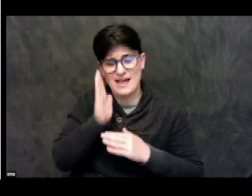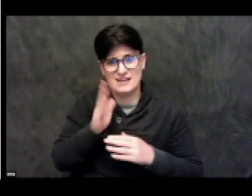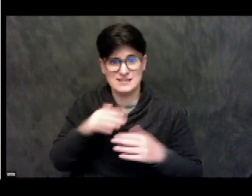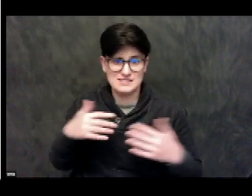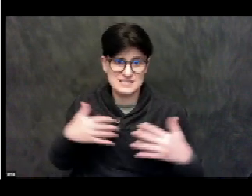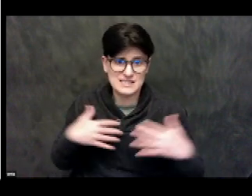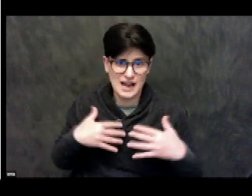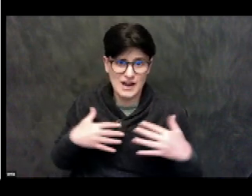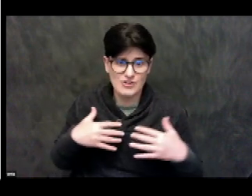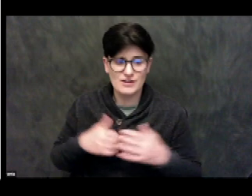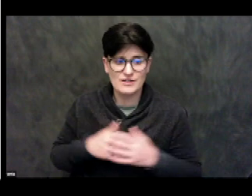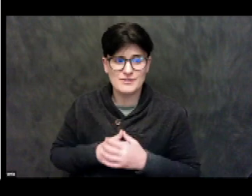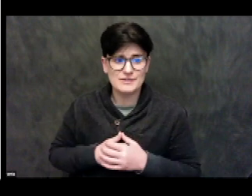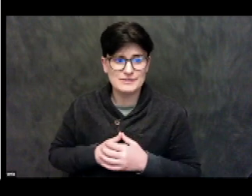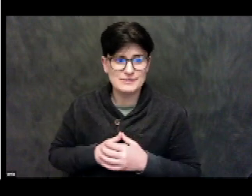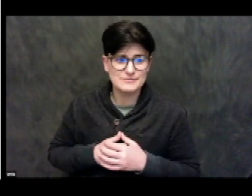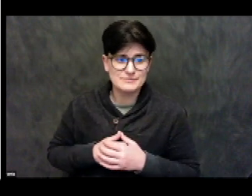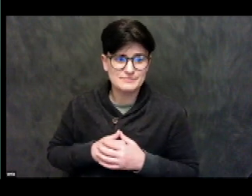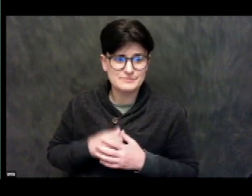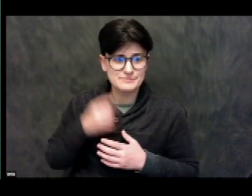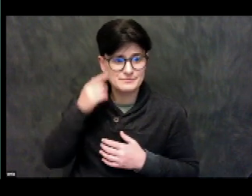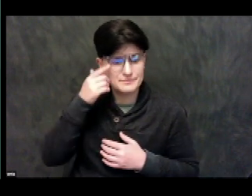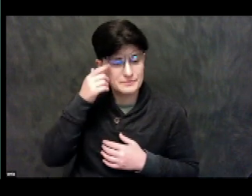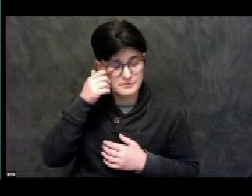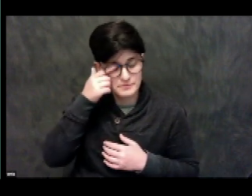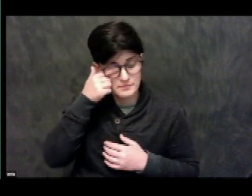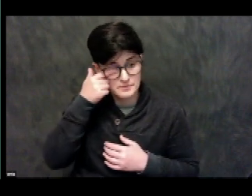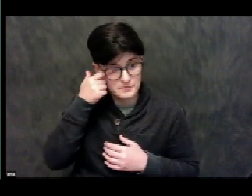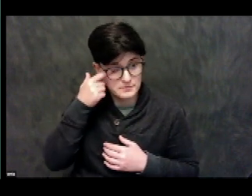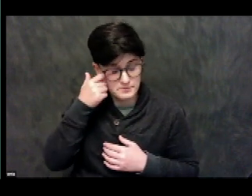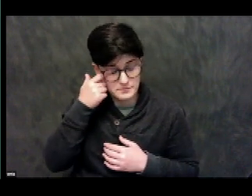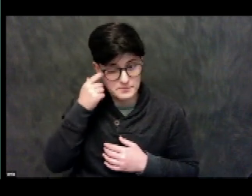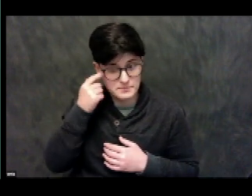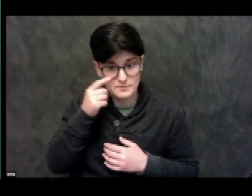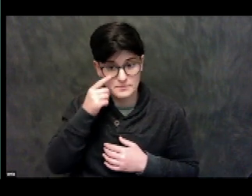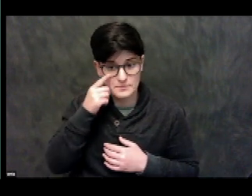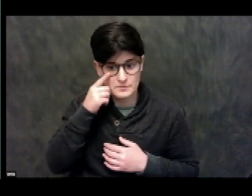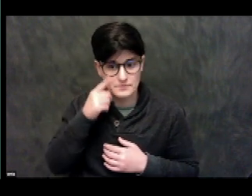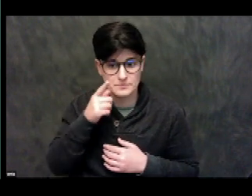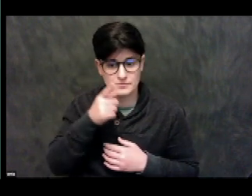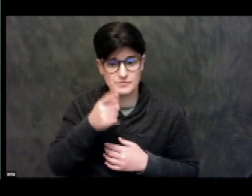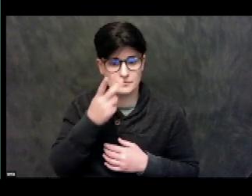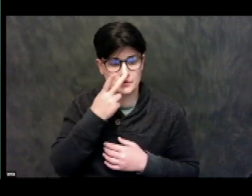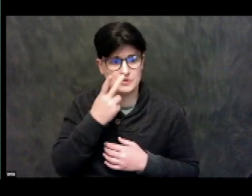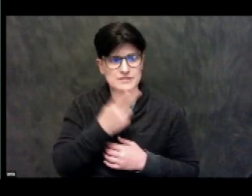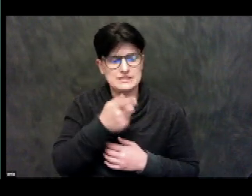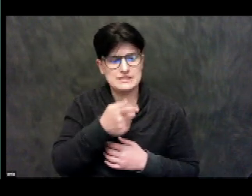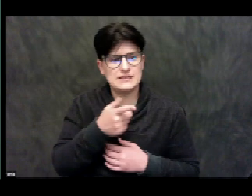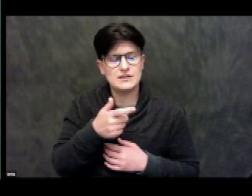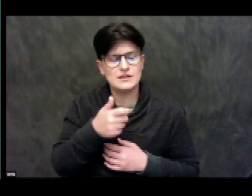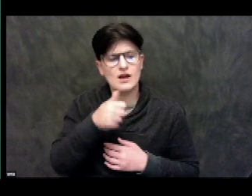Next slide. Here's the additional considerations here.